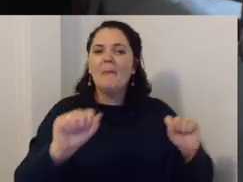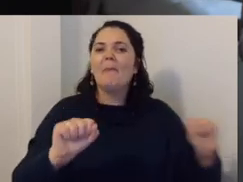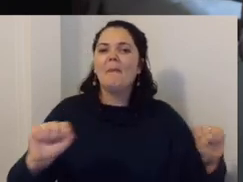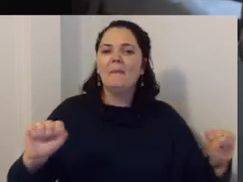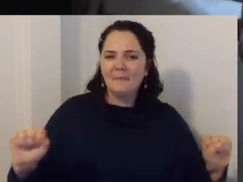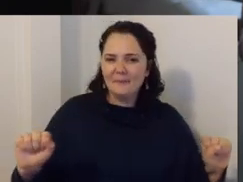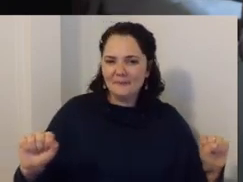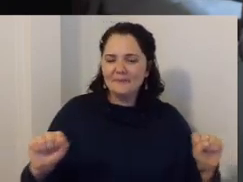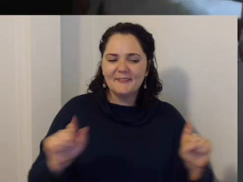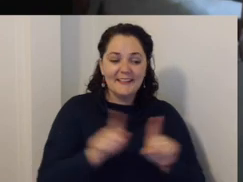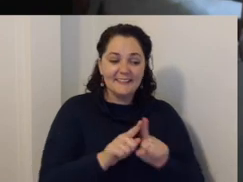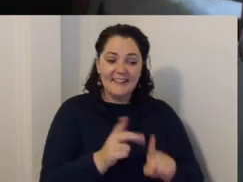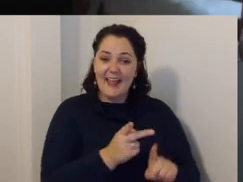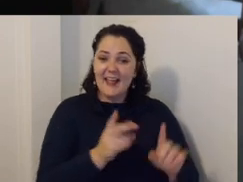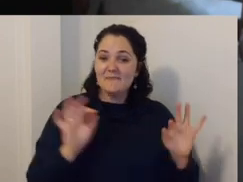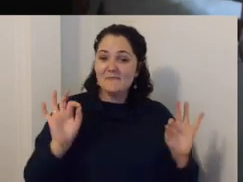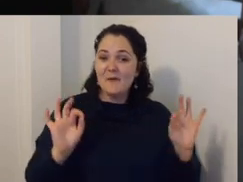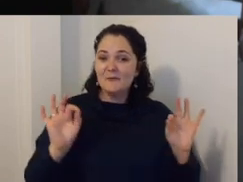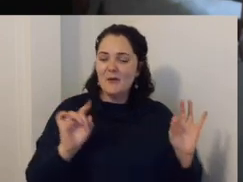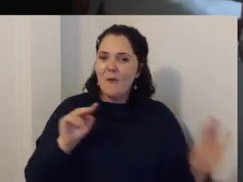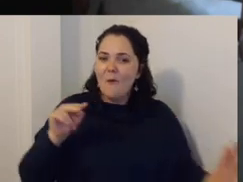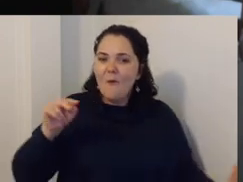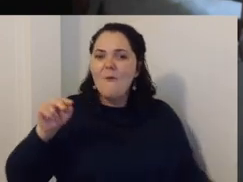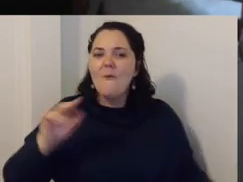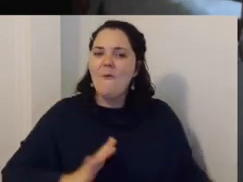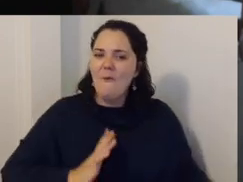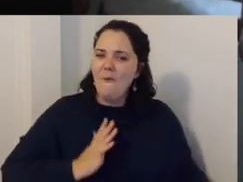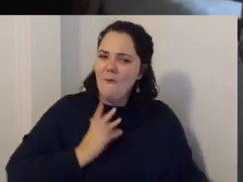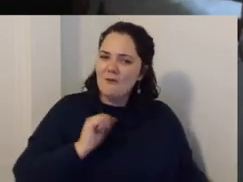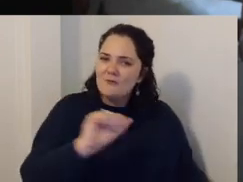and Rachel love seeing them too, seeing how you are you're translating each one of these